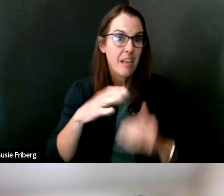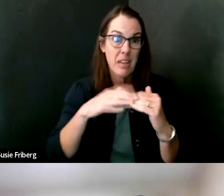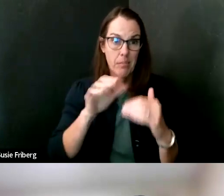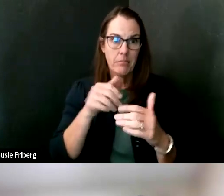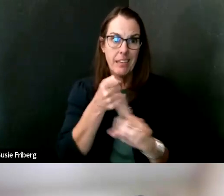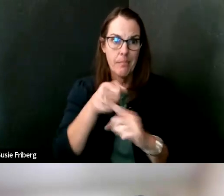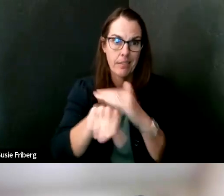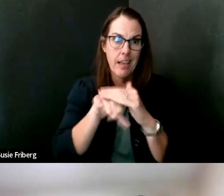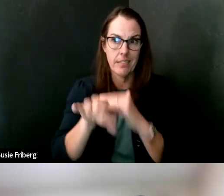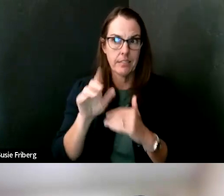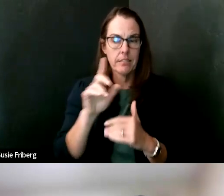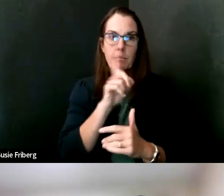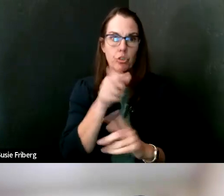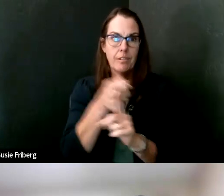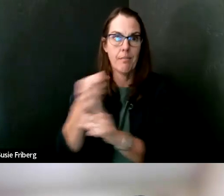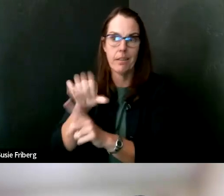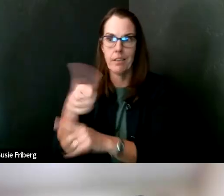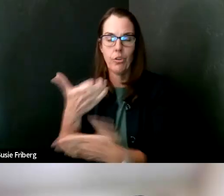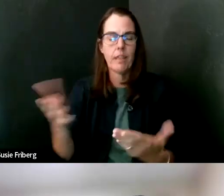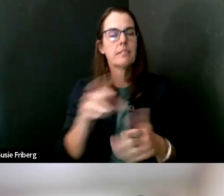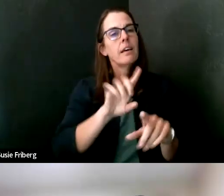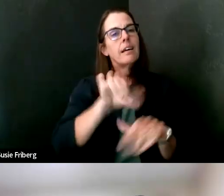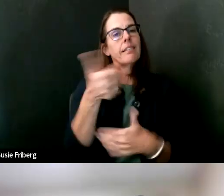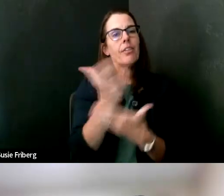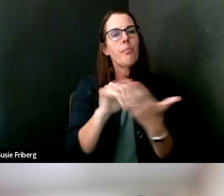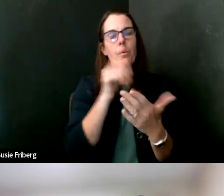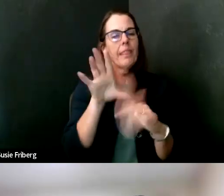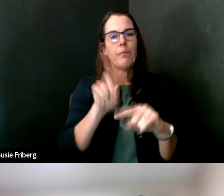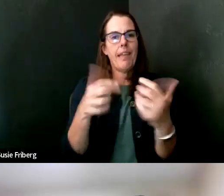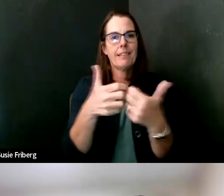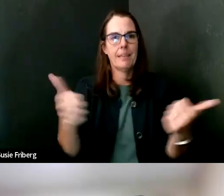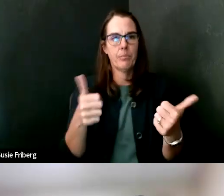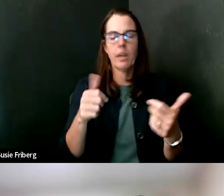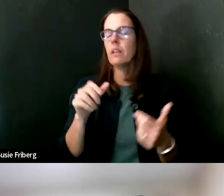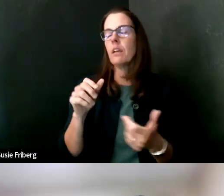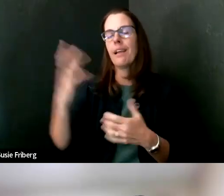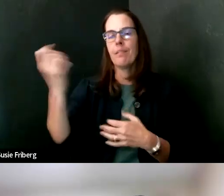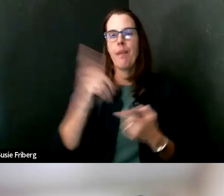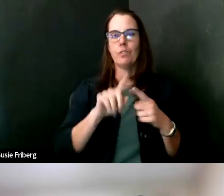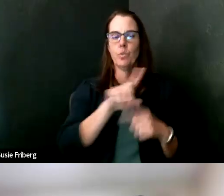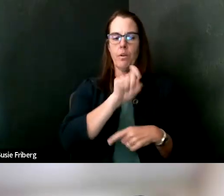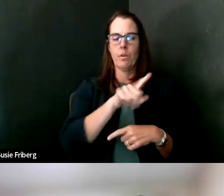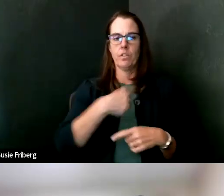think the other part to that we can't separate back to the question that um was presented on